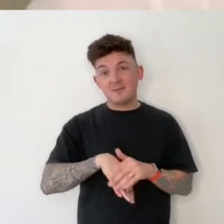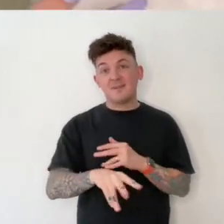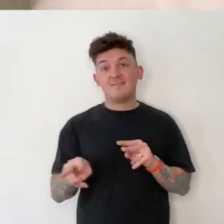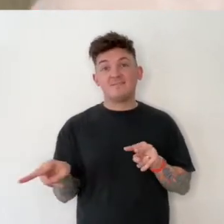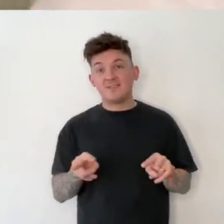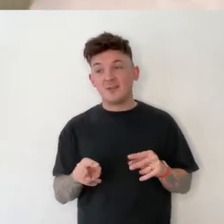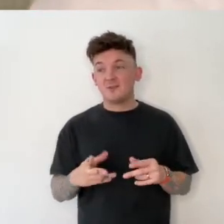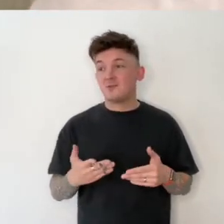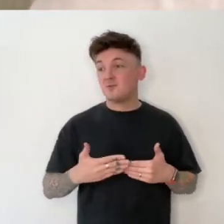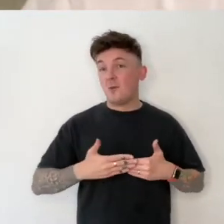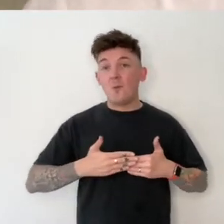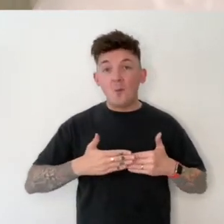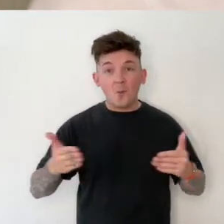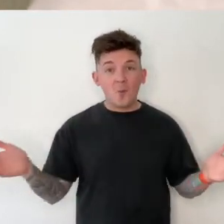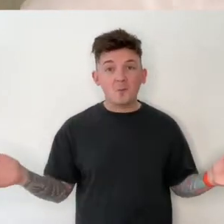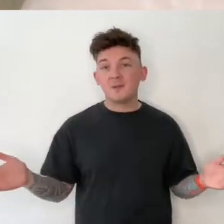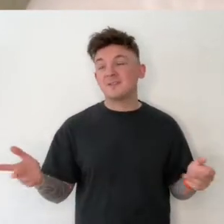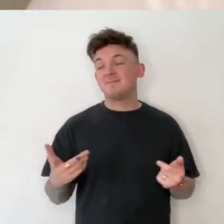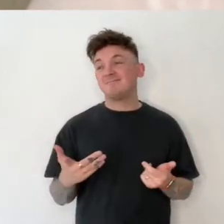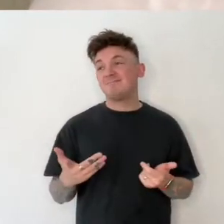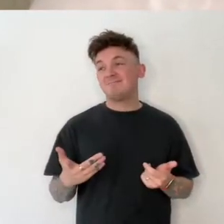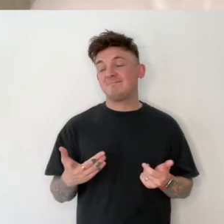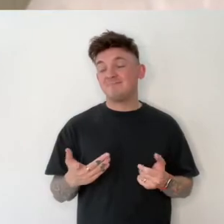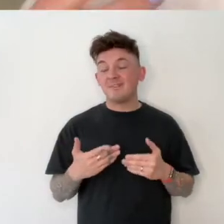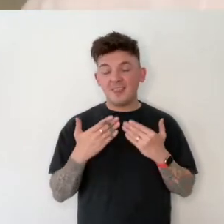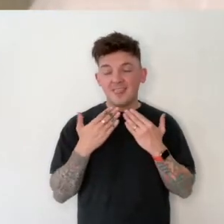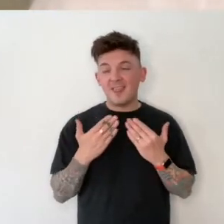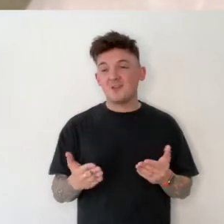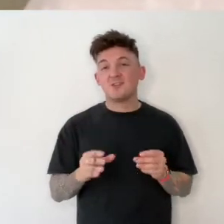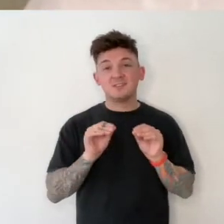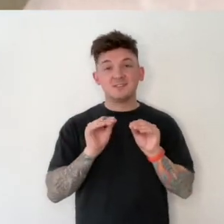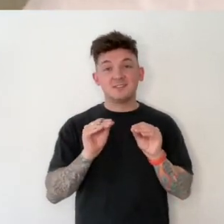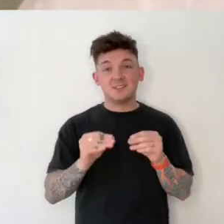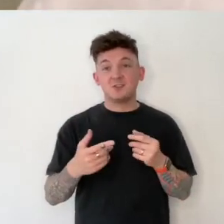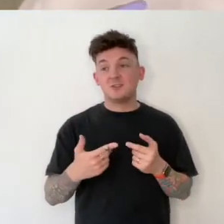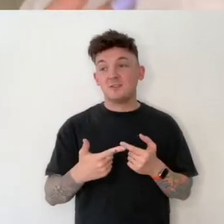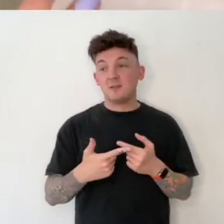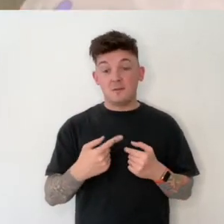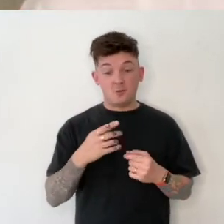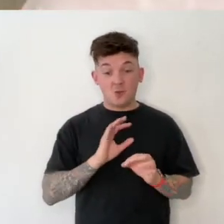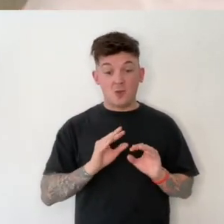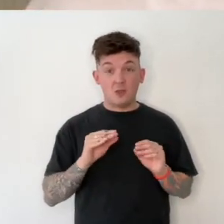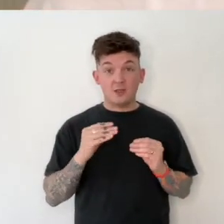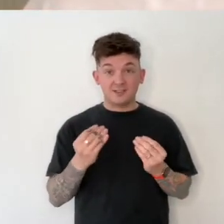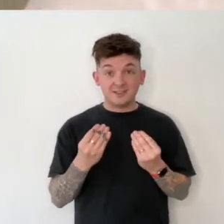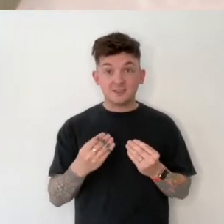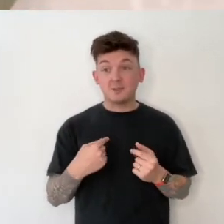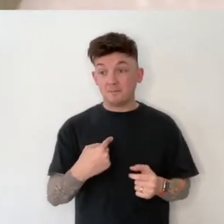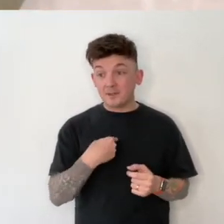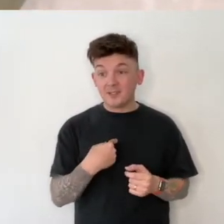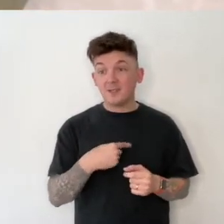be so open, so amazing about it, teaching not only these wonderful techniques but also